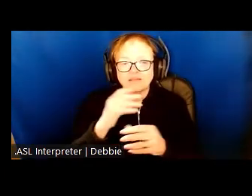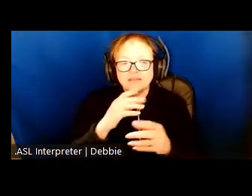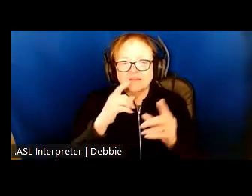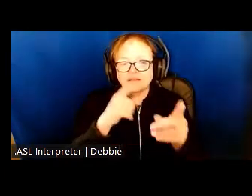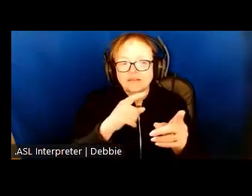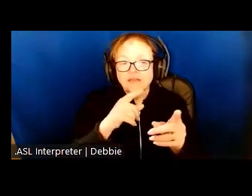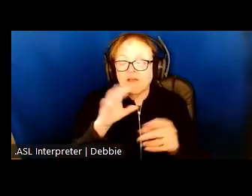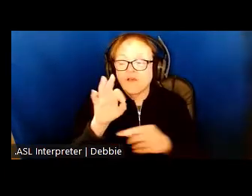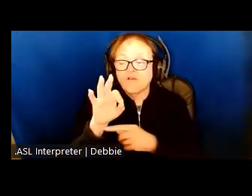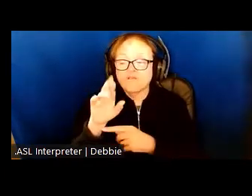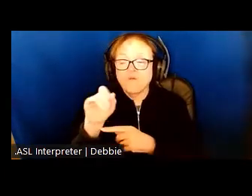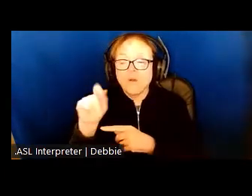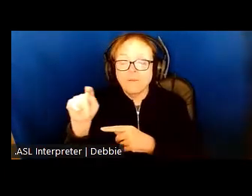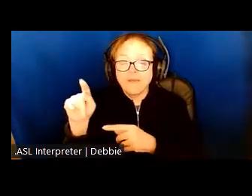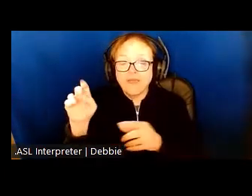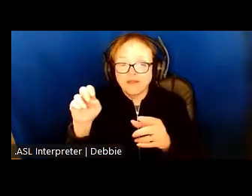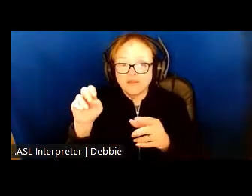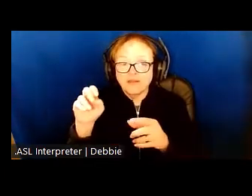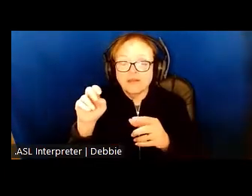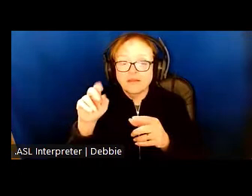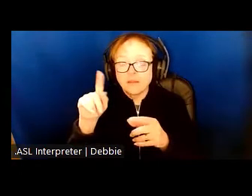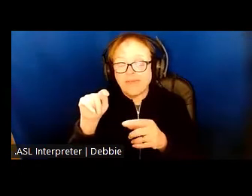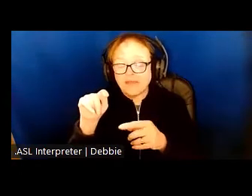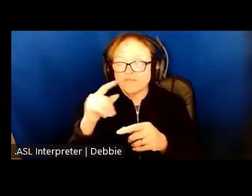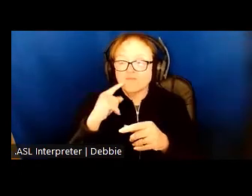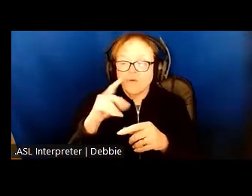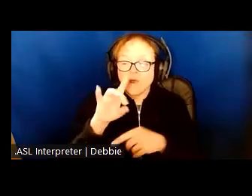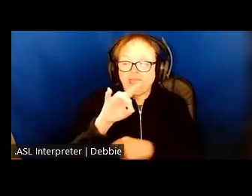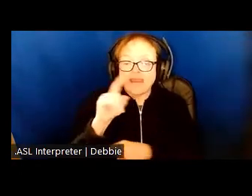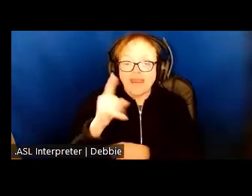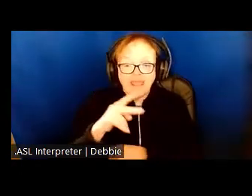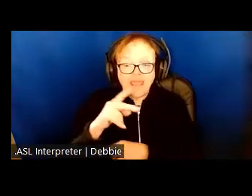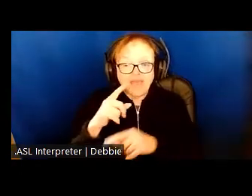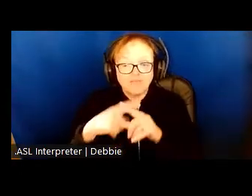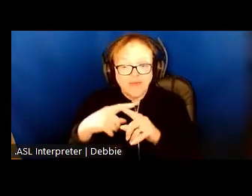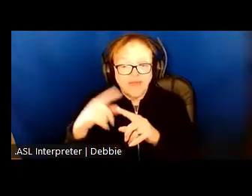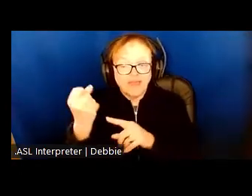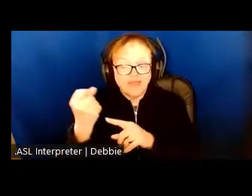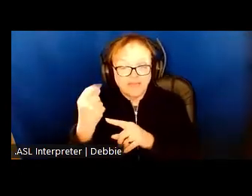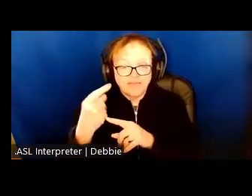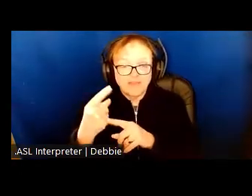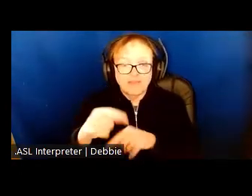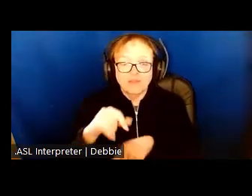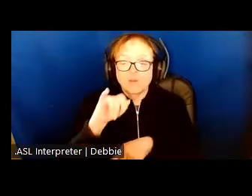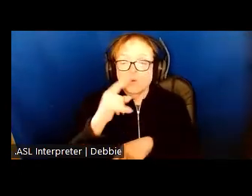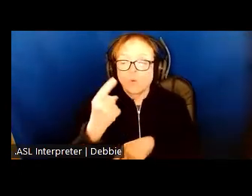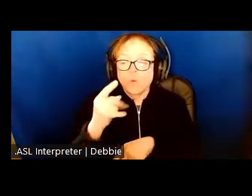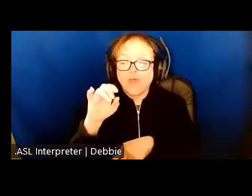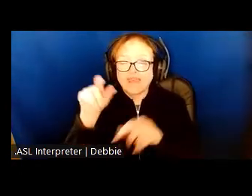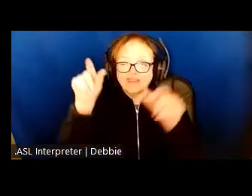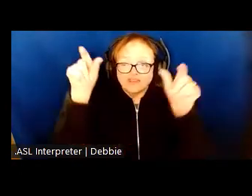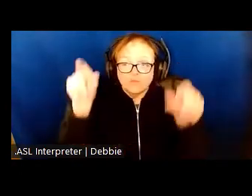Formatted for a standard 8 ½” x 11” page size. One-inch page margins. Text must be a standard, easy-to-read font